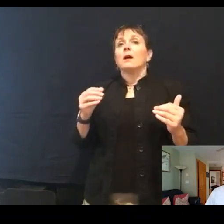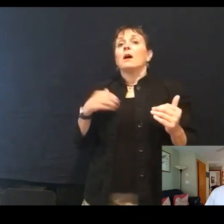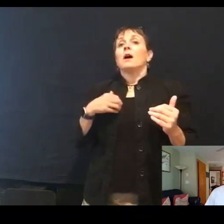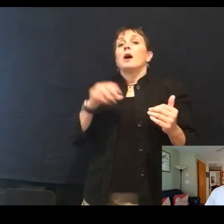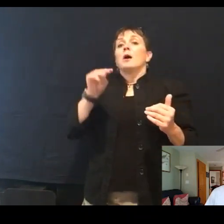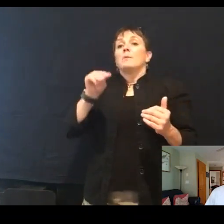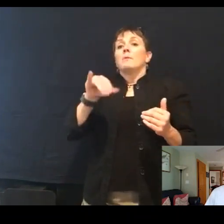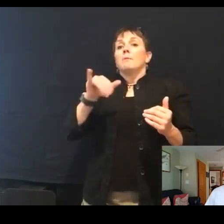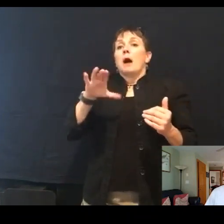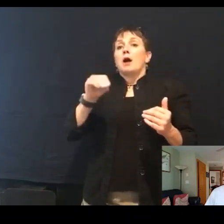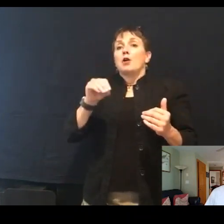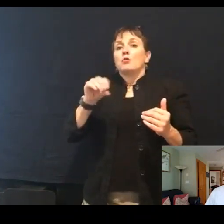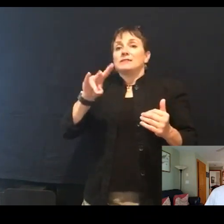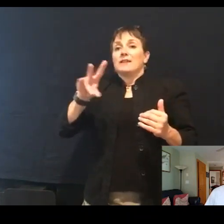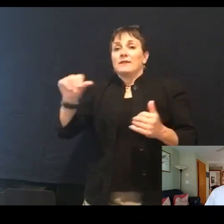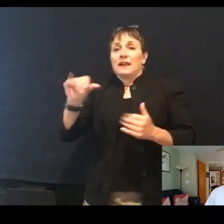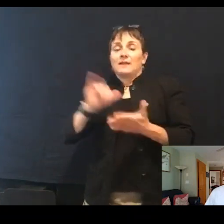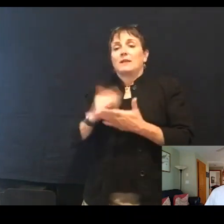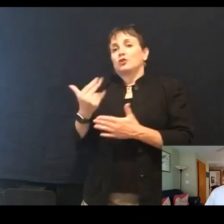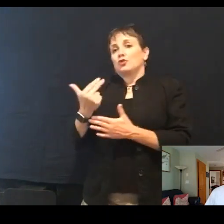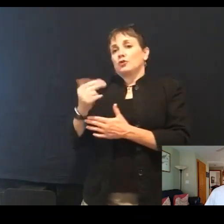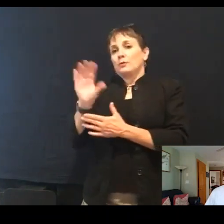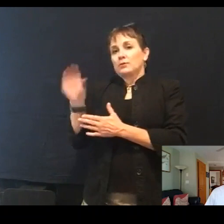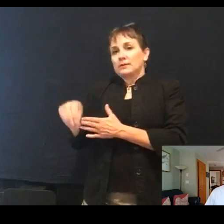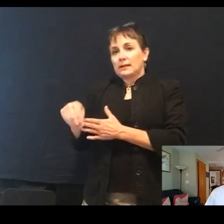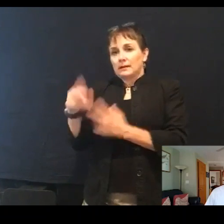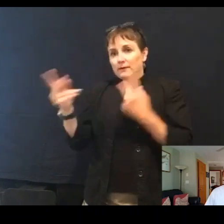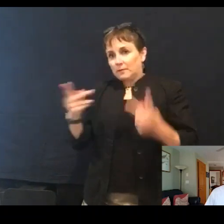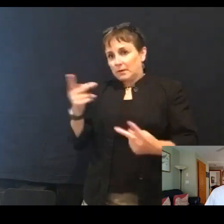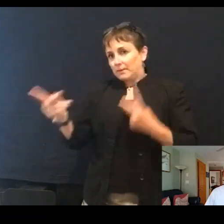was the gene MYO7A that accounted for 13% of people.